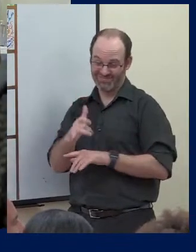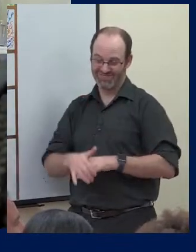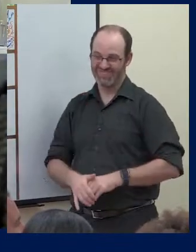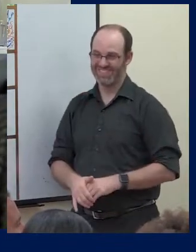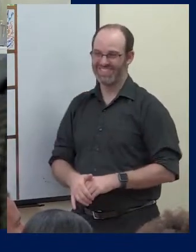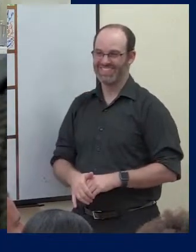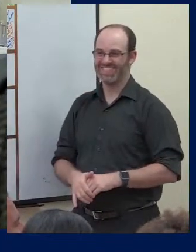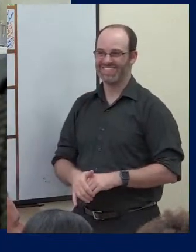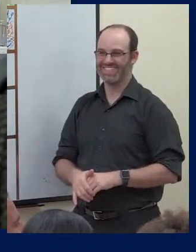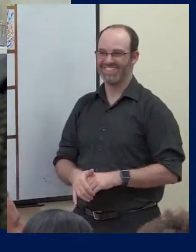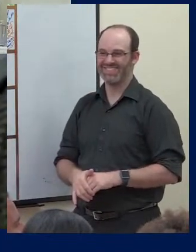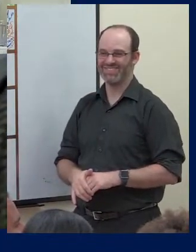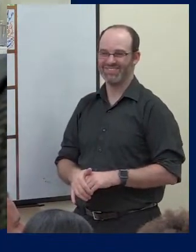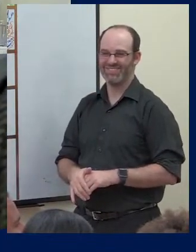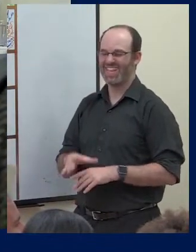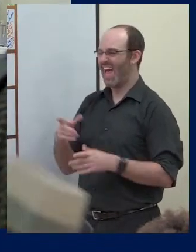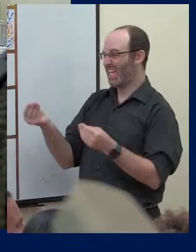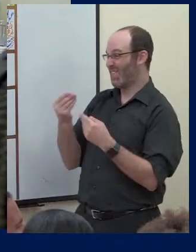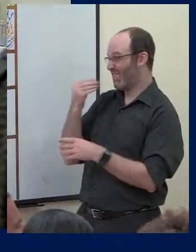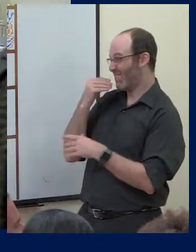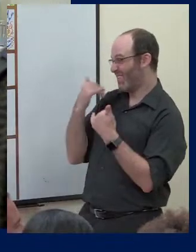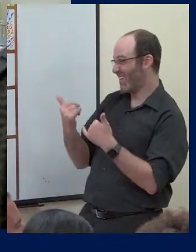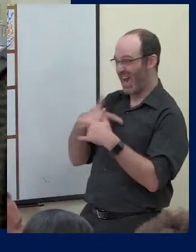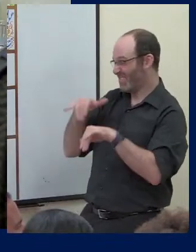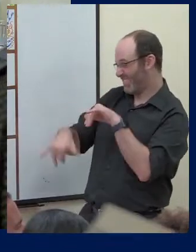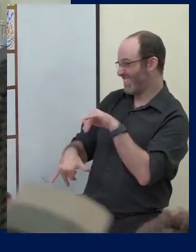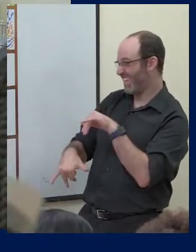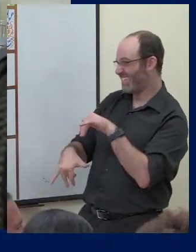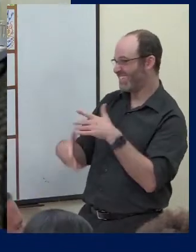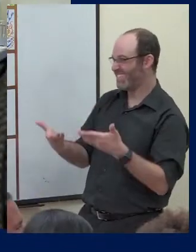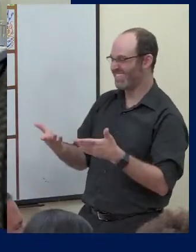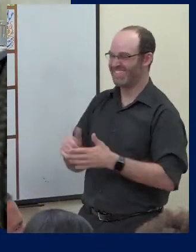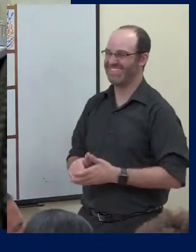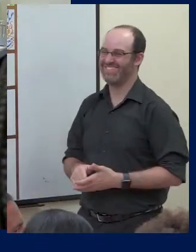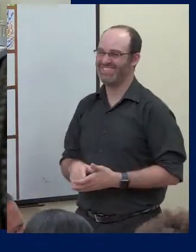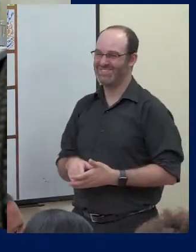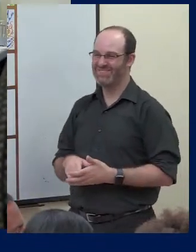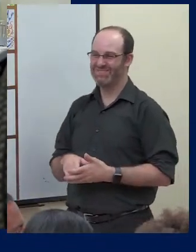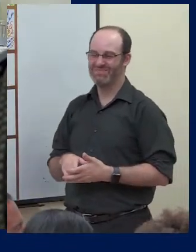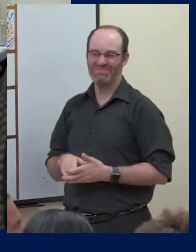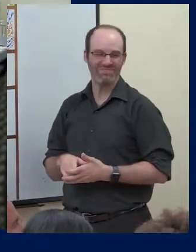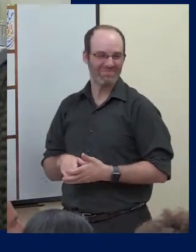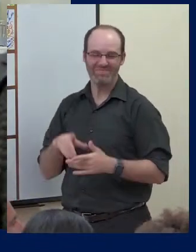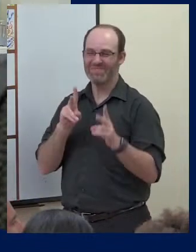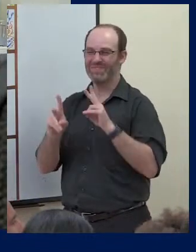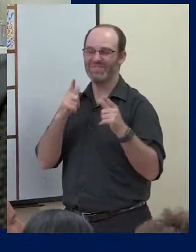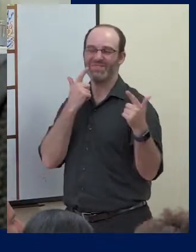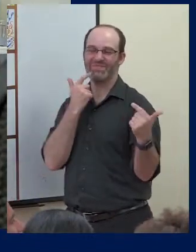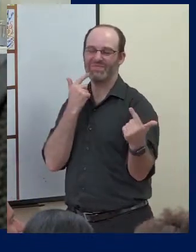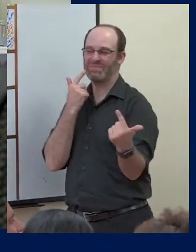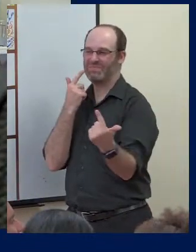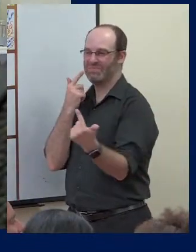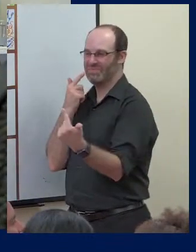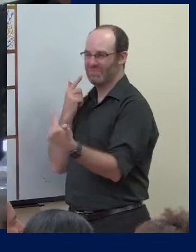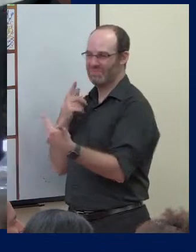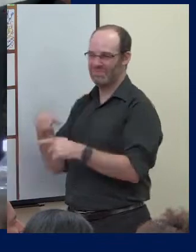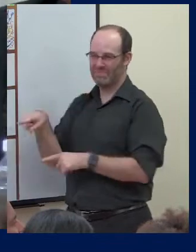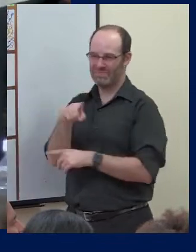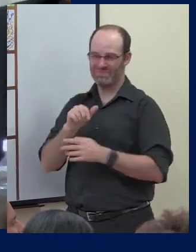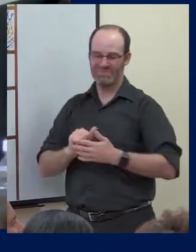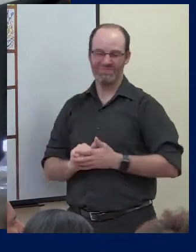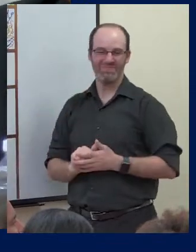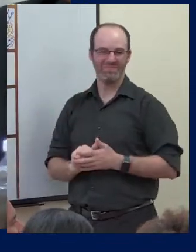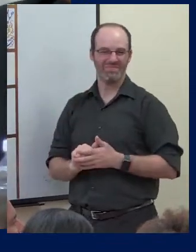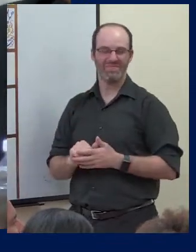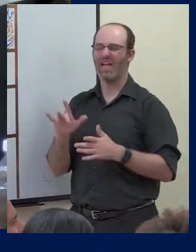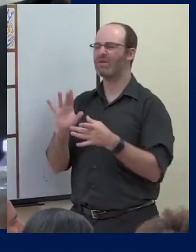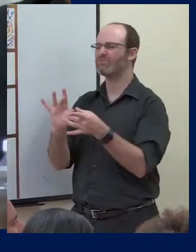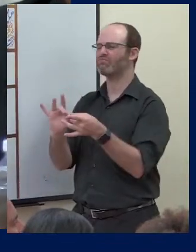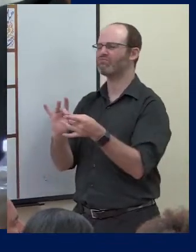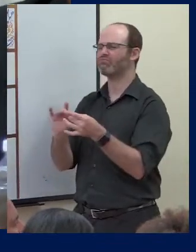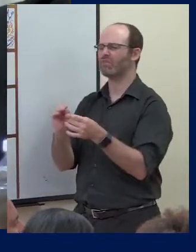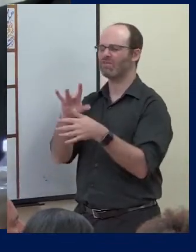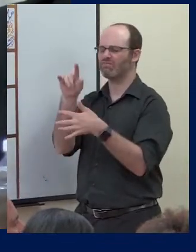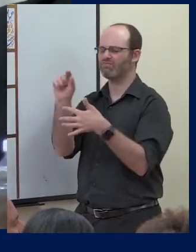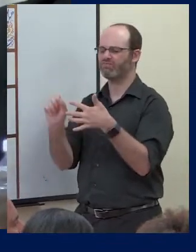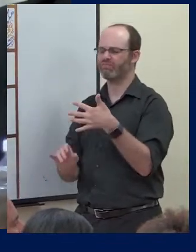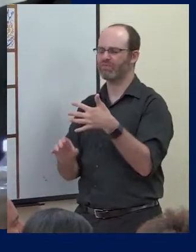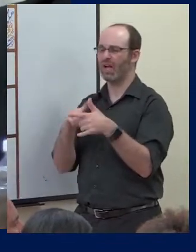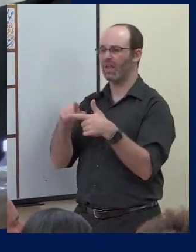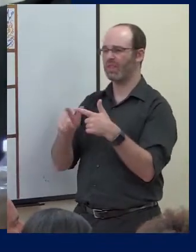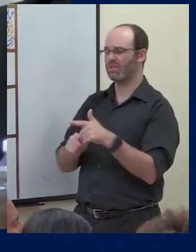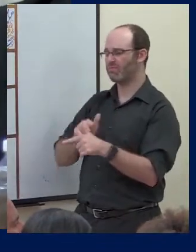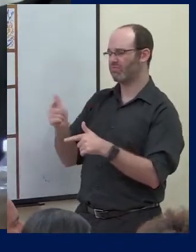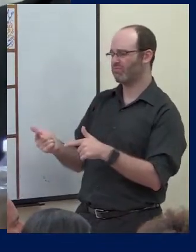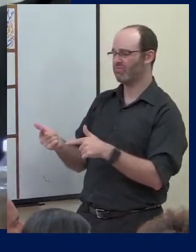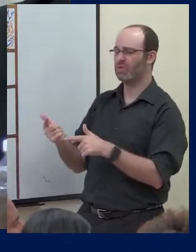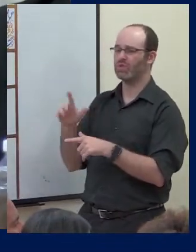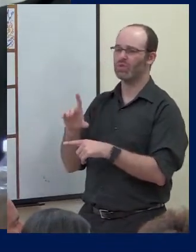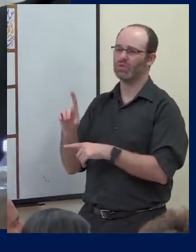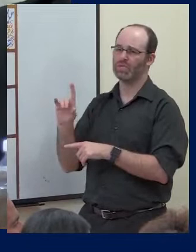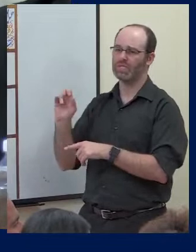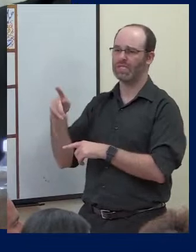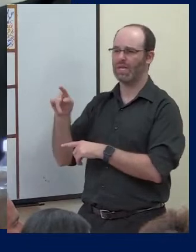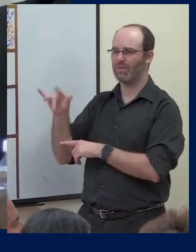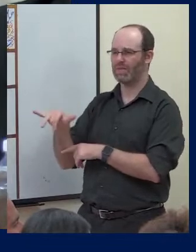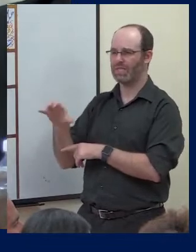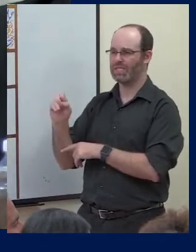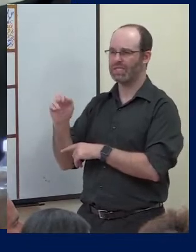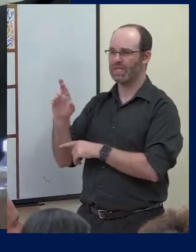I want to mention a couple of things.